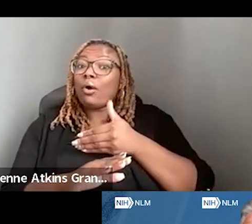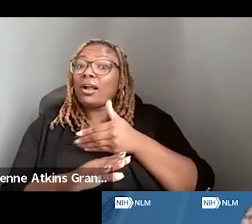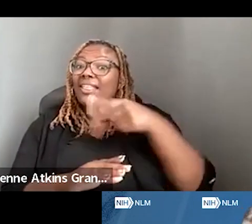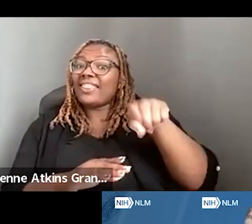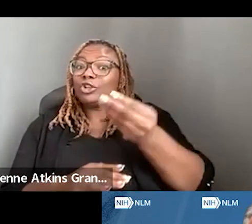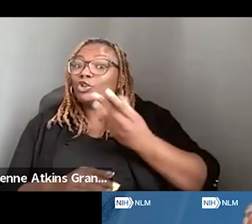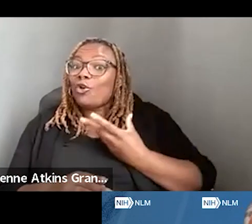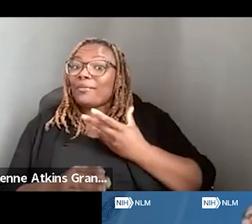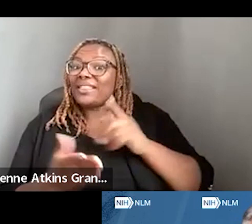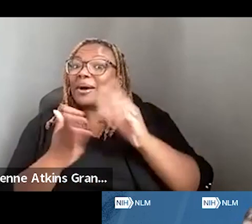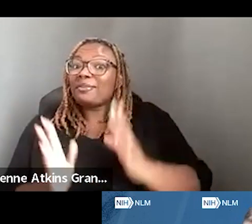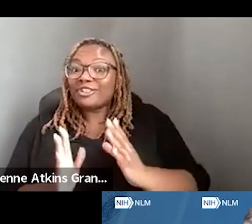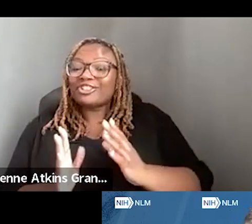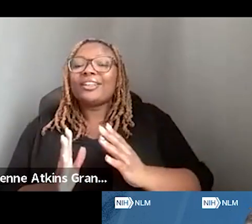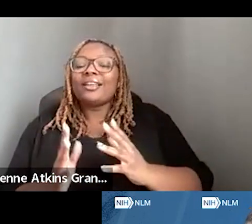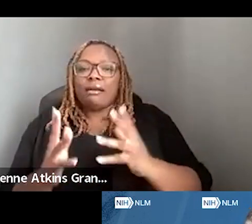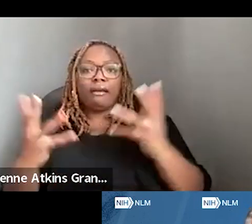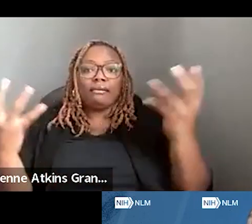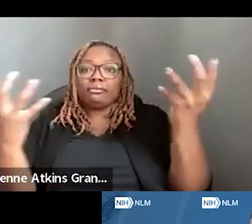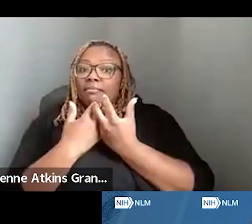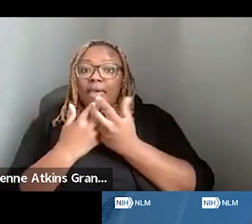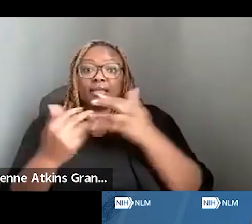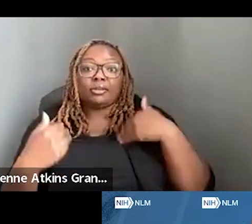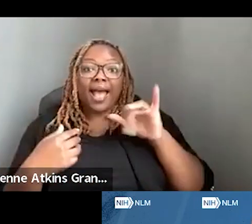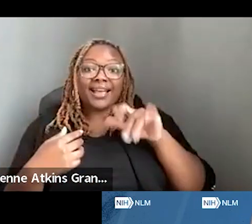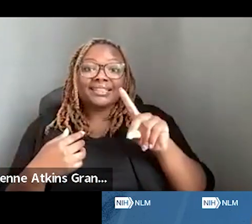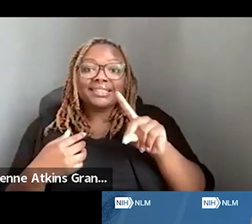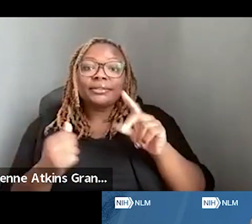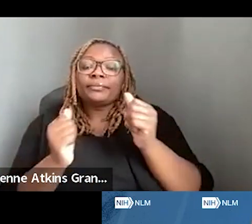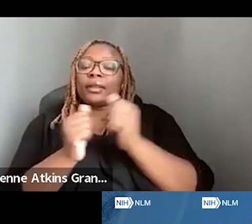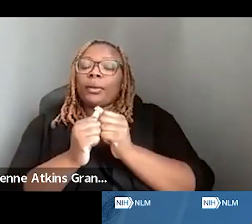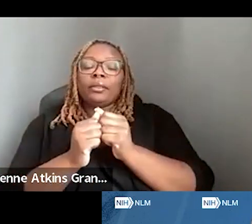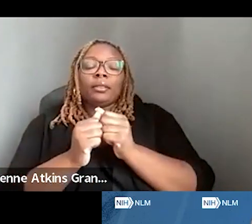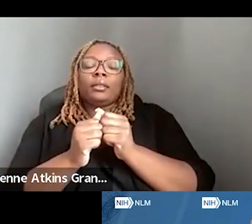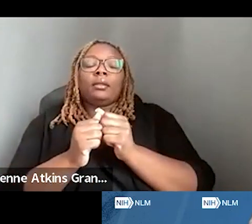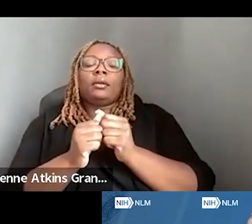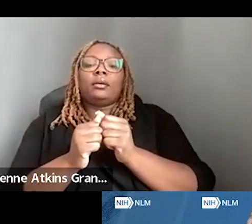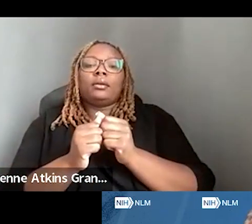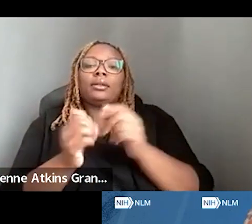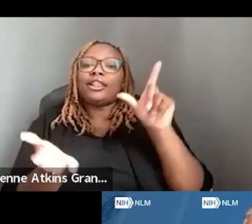And it just automatically -- you know, it matched my ID with what the publication had